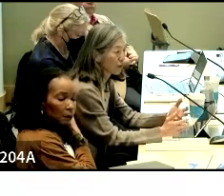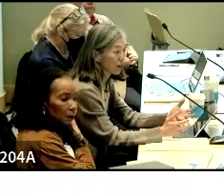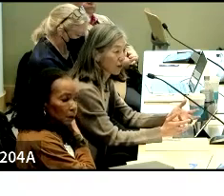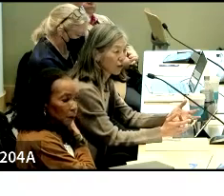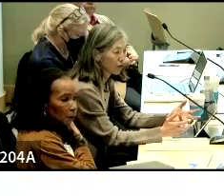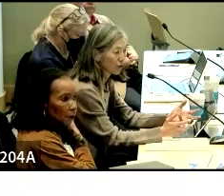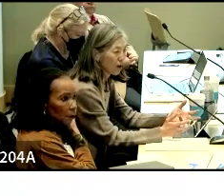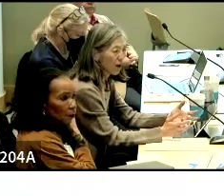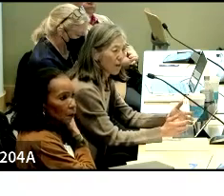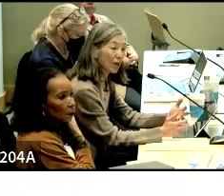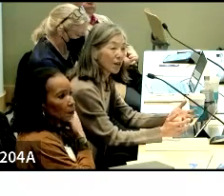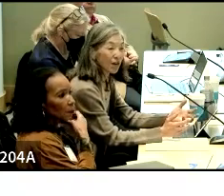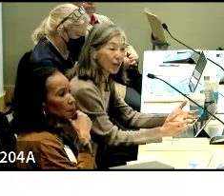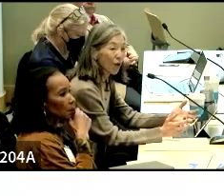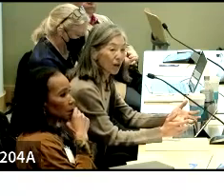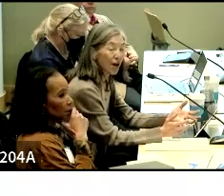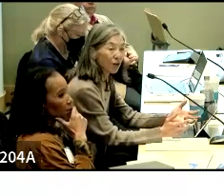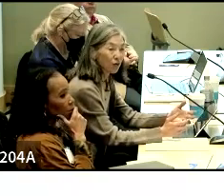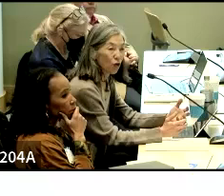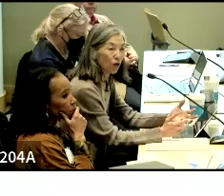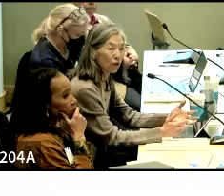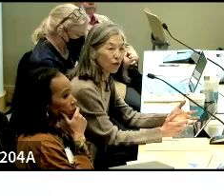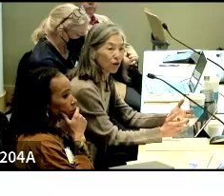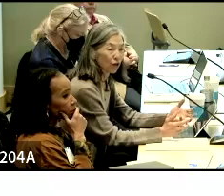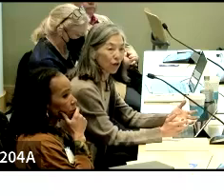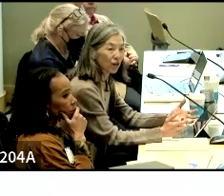or particular issues, but what we lacked was core infrastructure funding